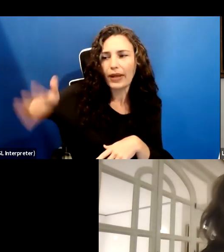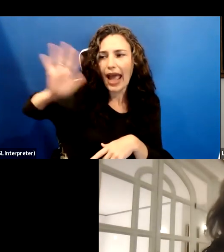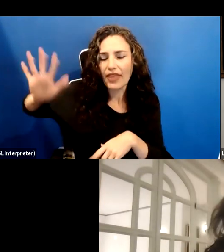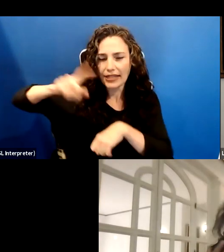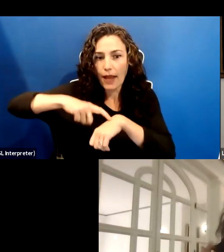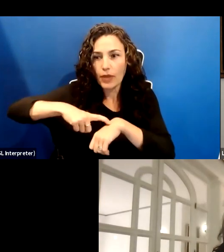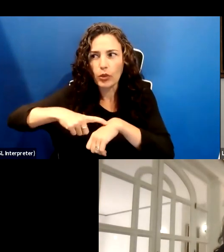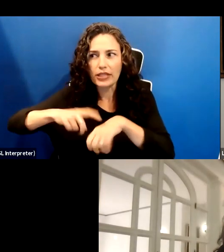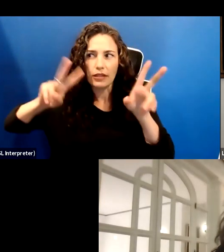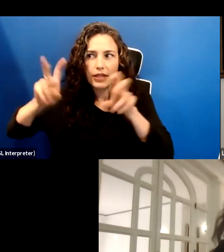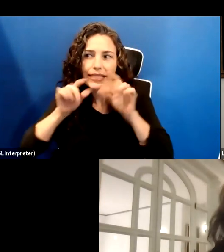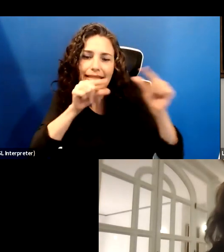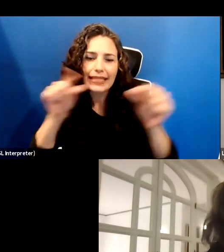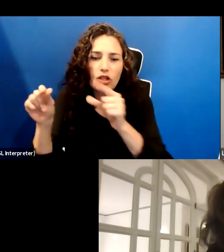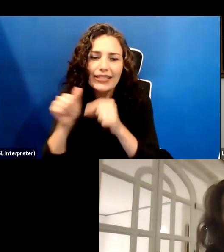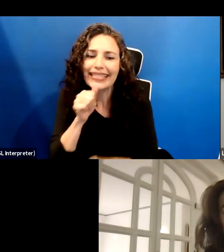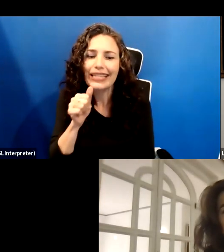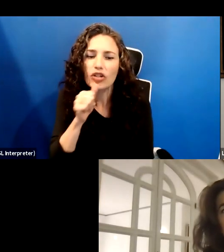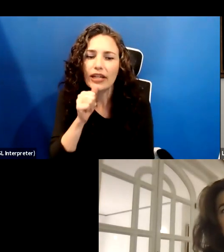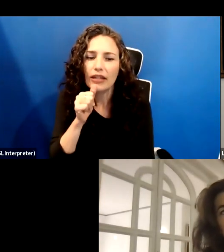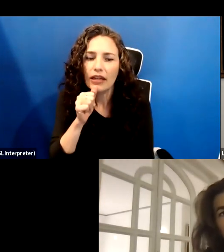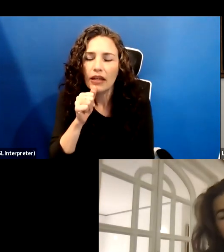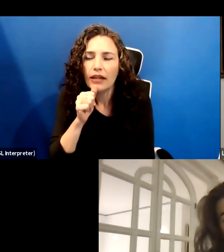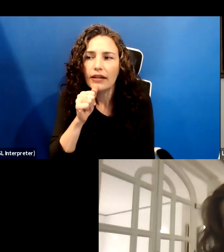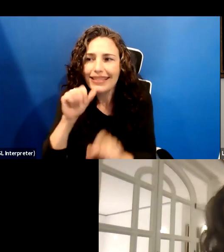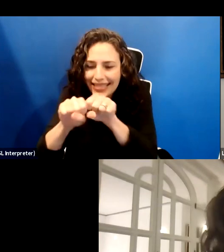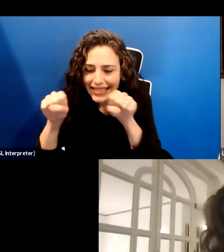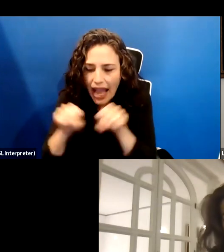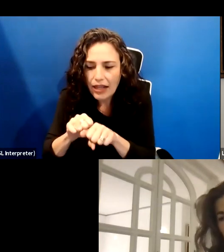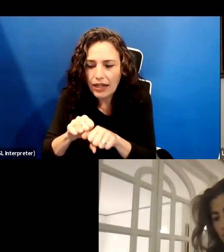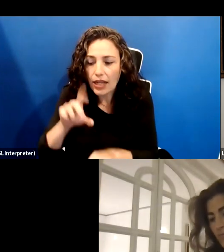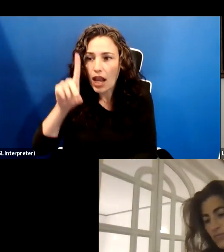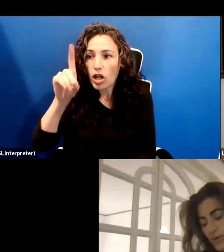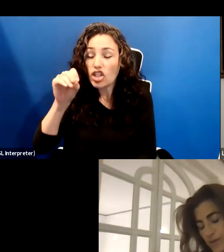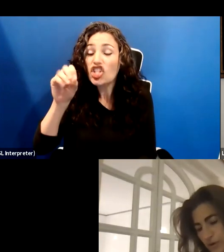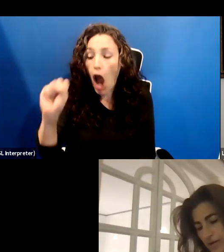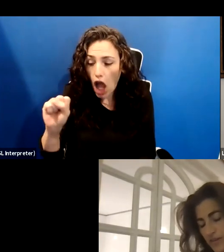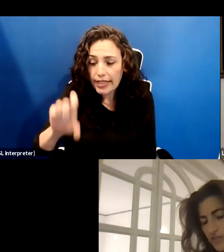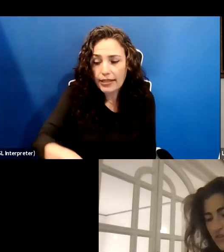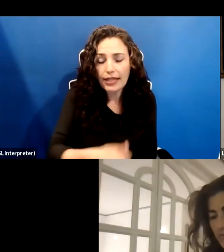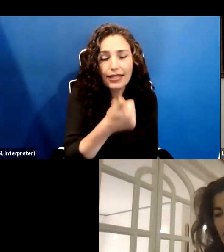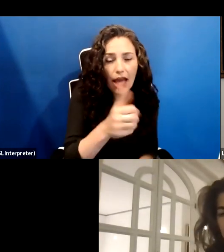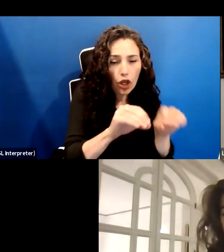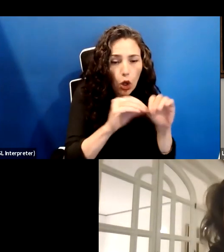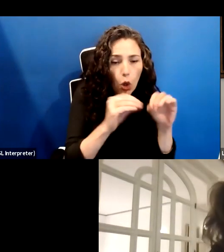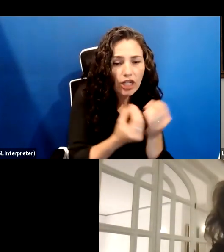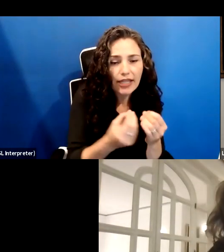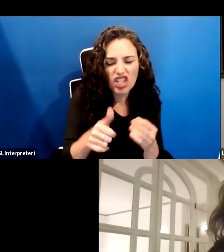There was potentially, you know, this other organization, women's organization that was happening.